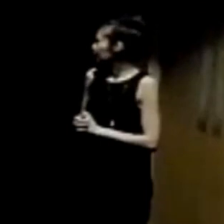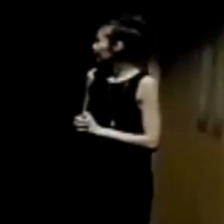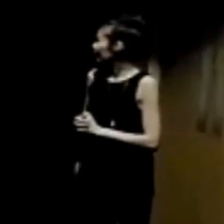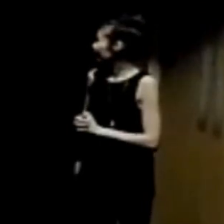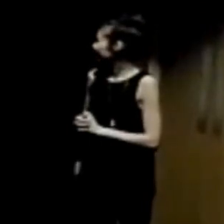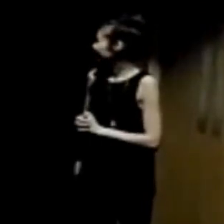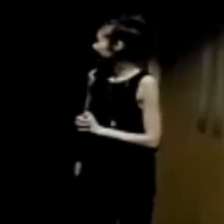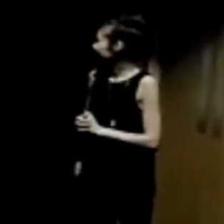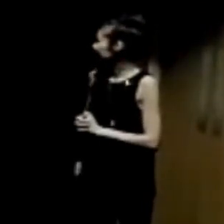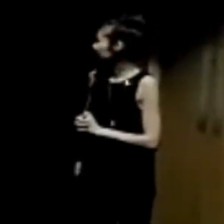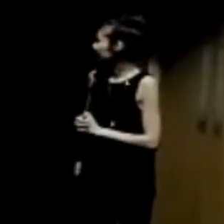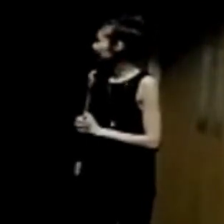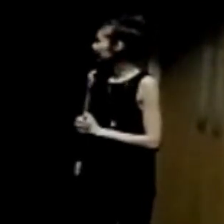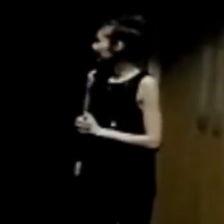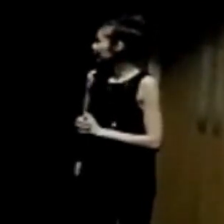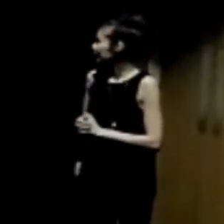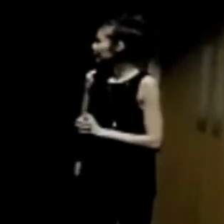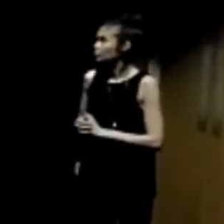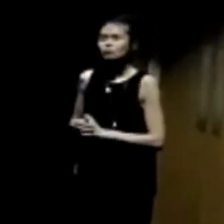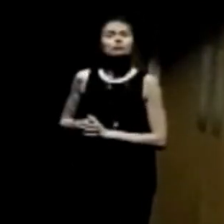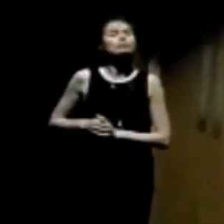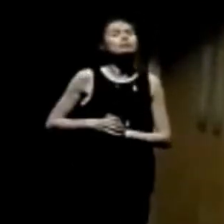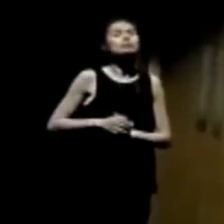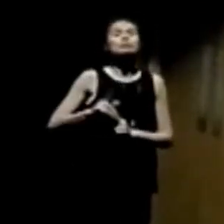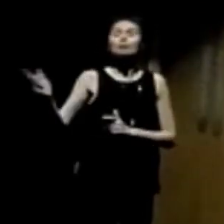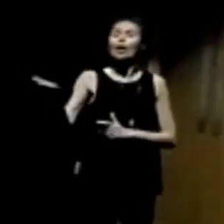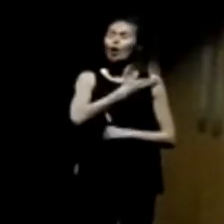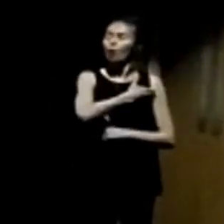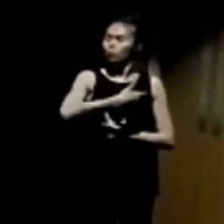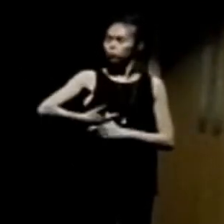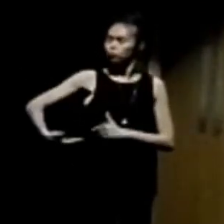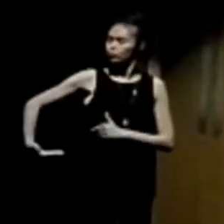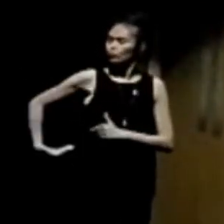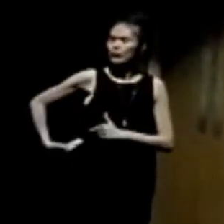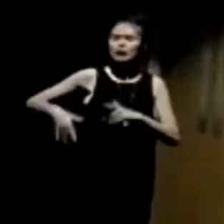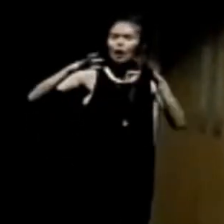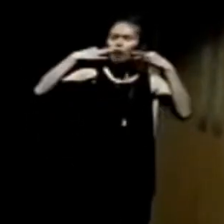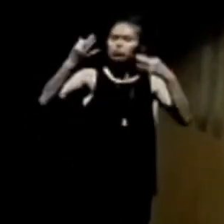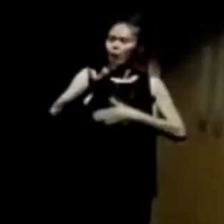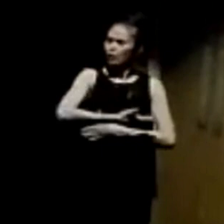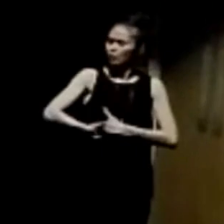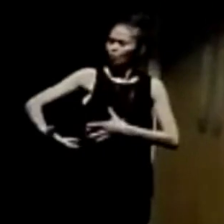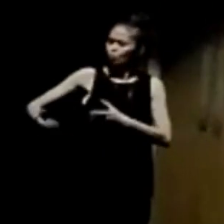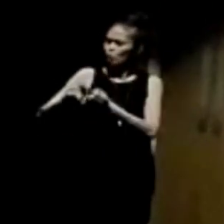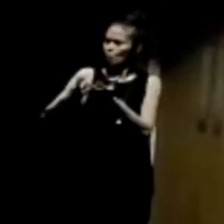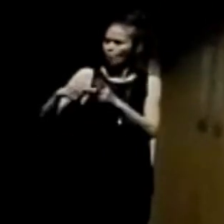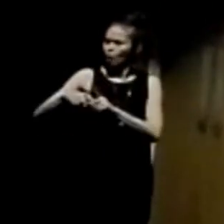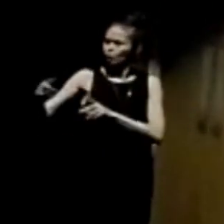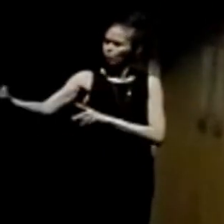So, the princes of France and Burgundy great rivals in our youngest daughter's love